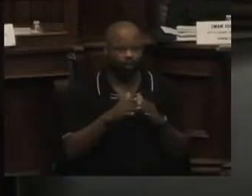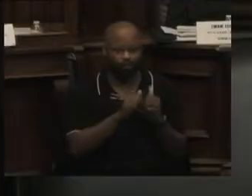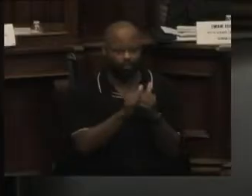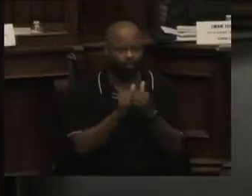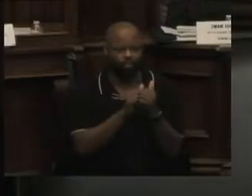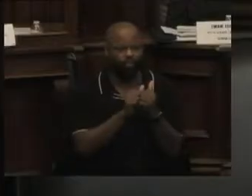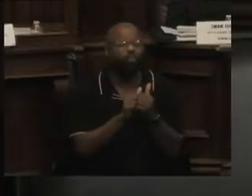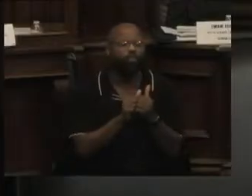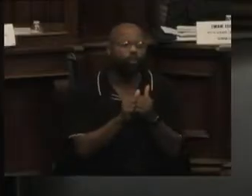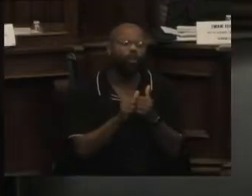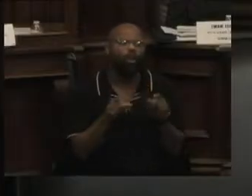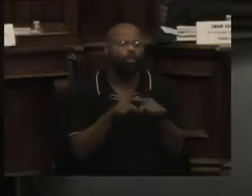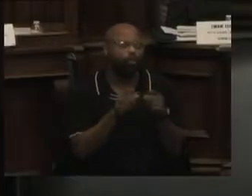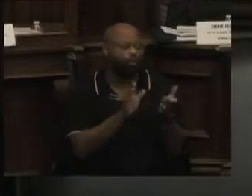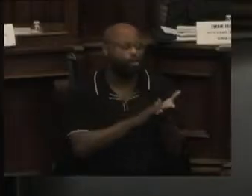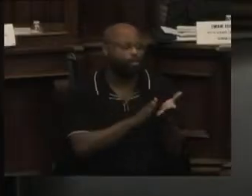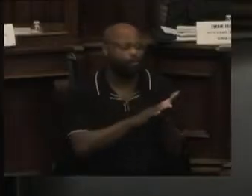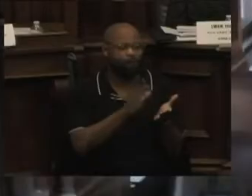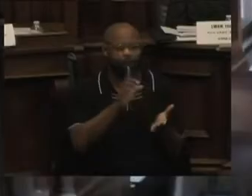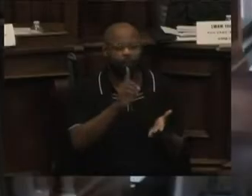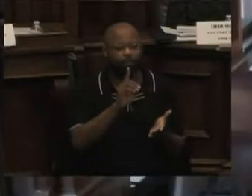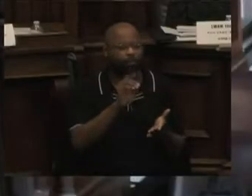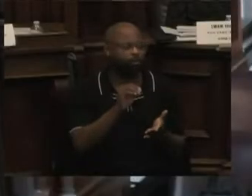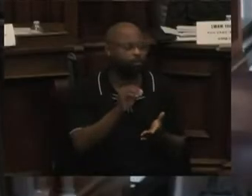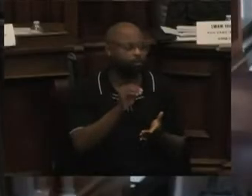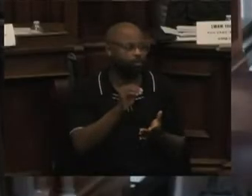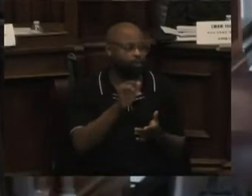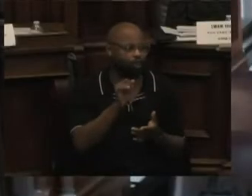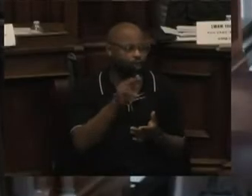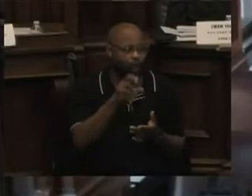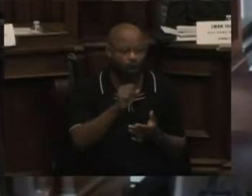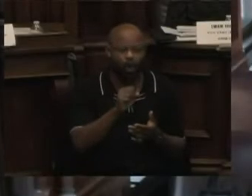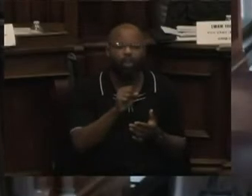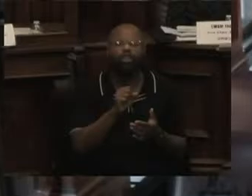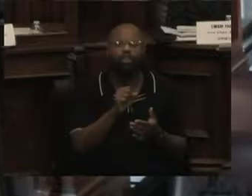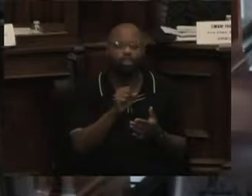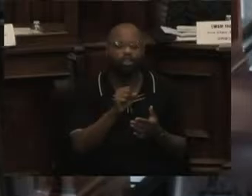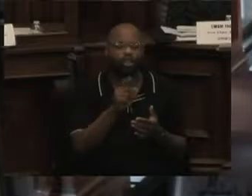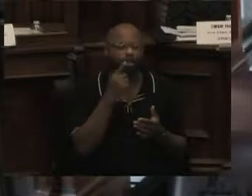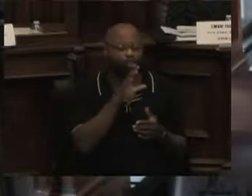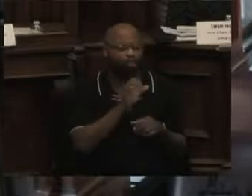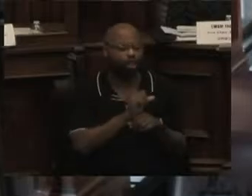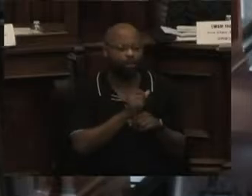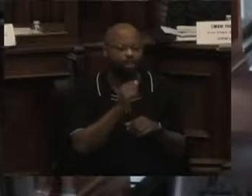supposed to be in the community. So that's all I gotta say. And